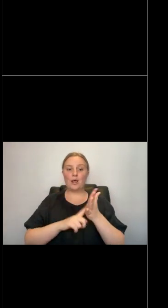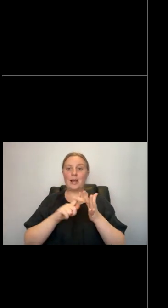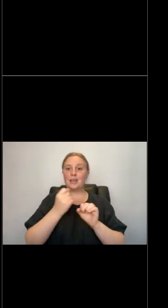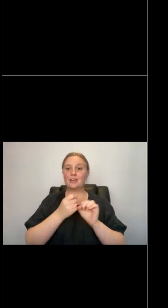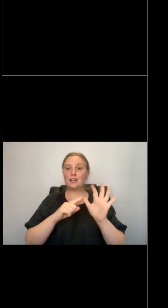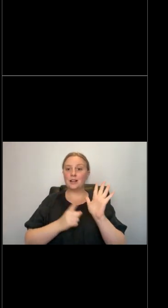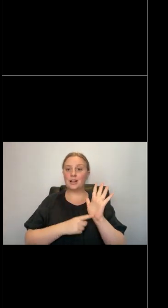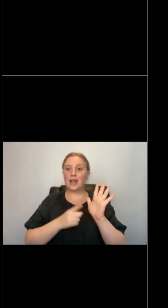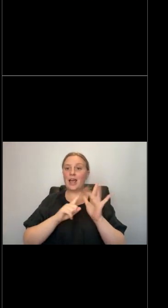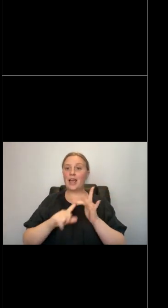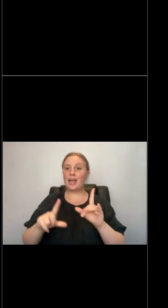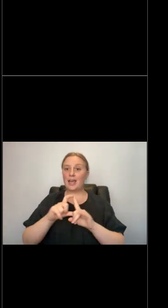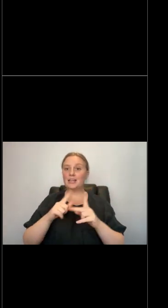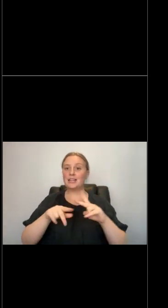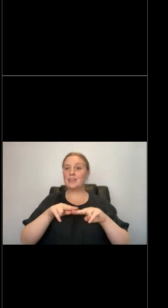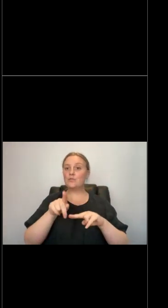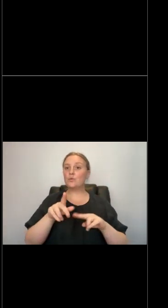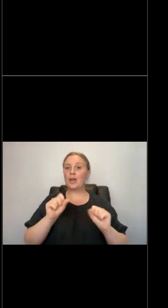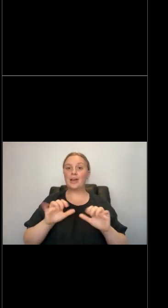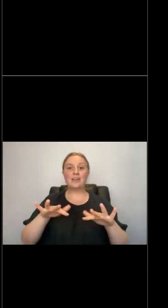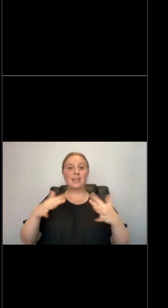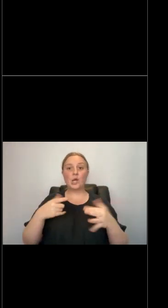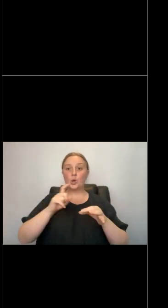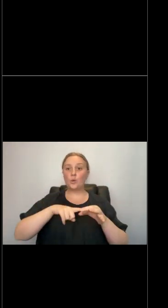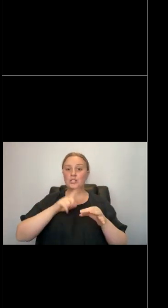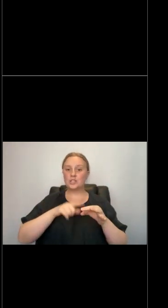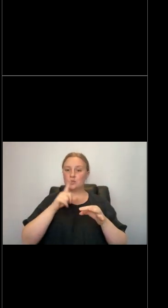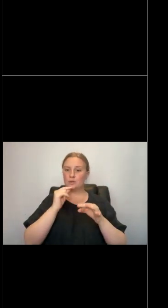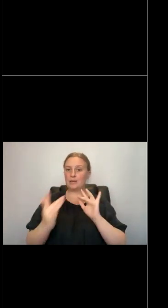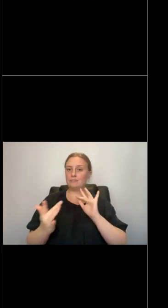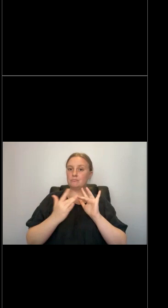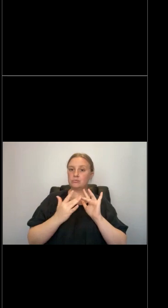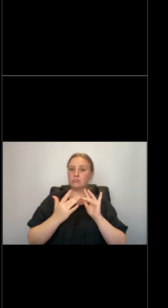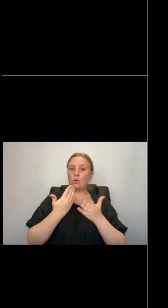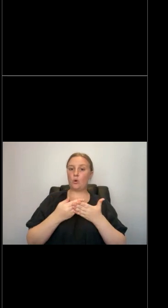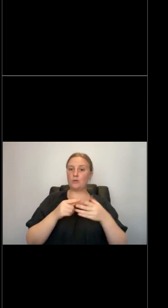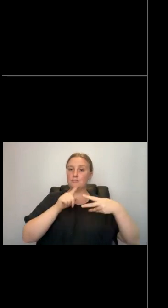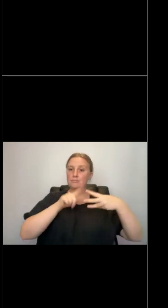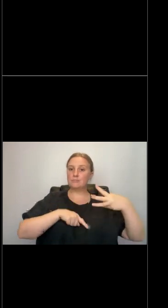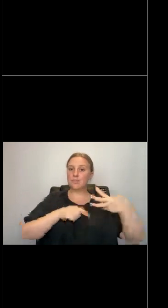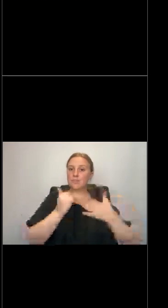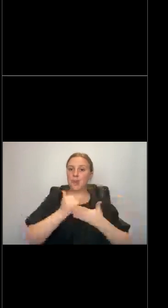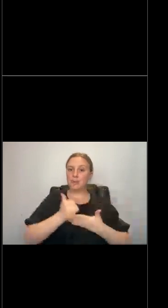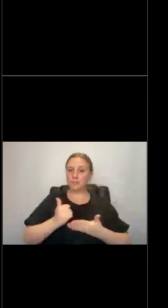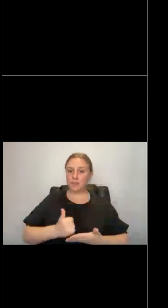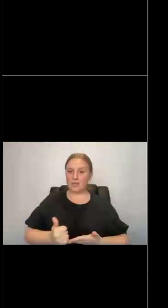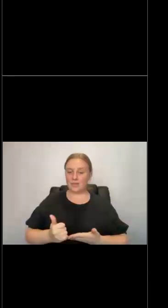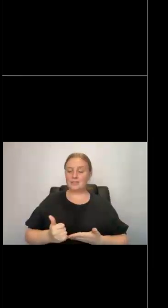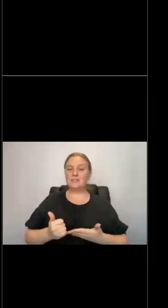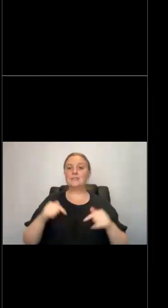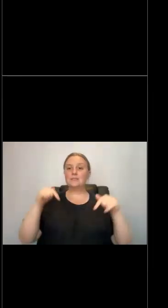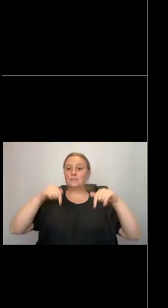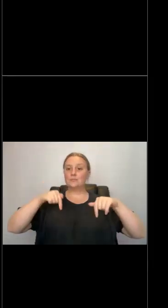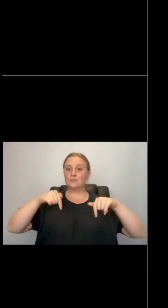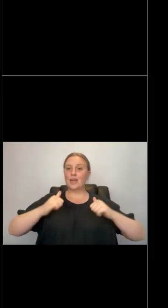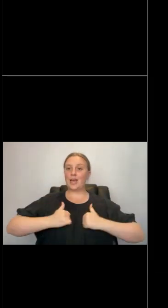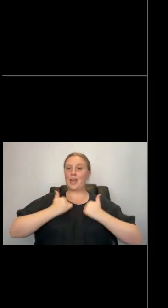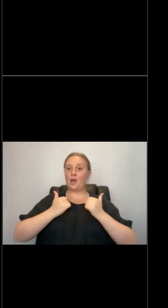one of those phone lines and there is a website with all of our publications and, resources.